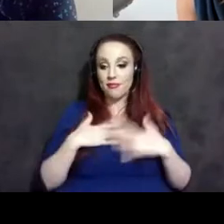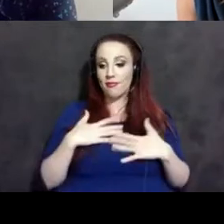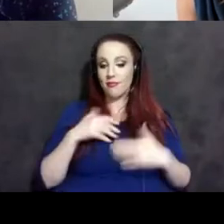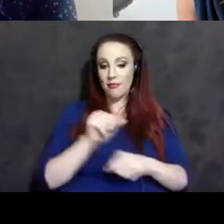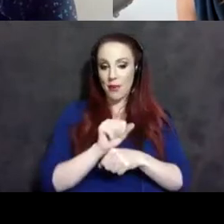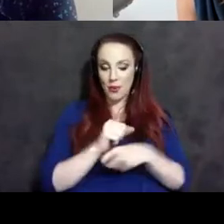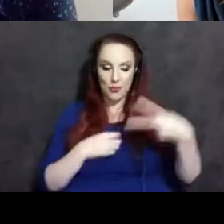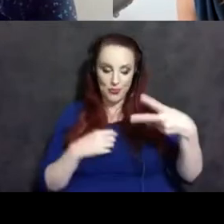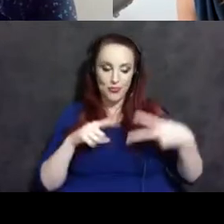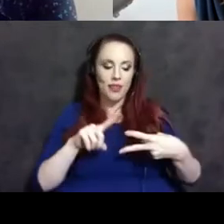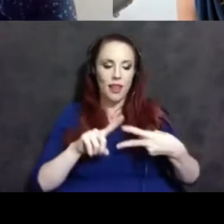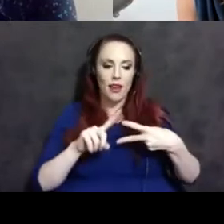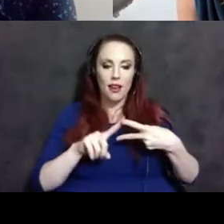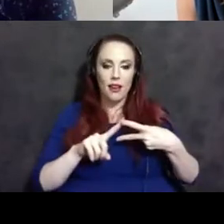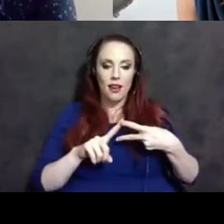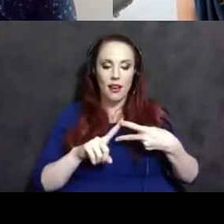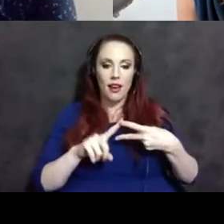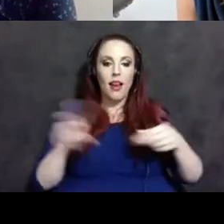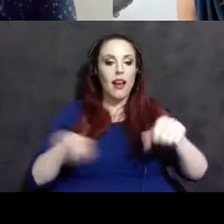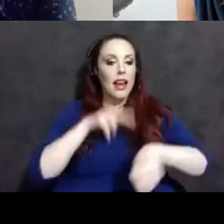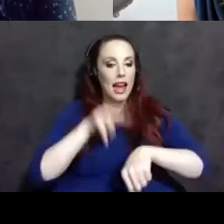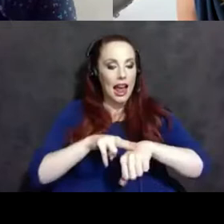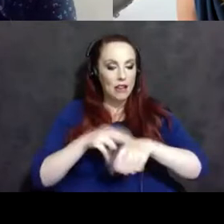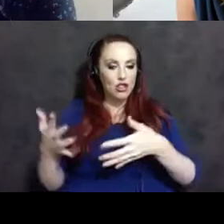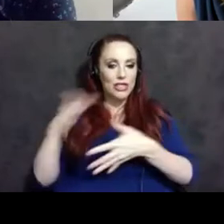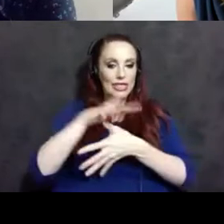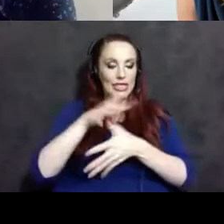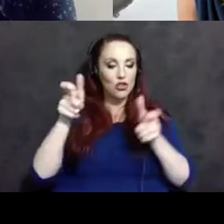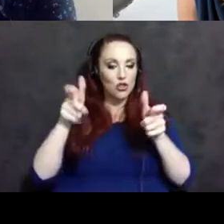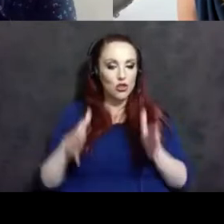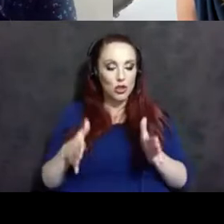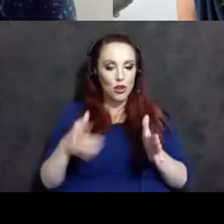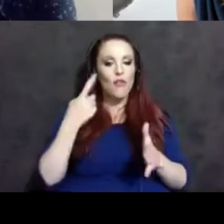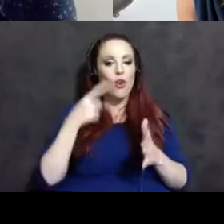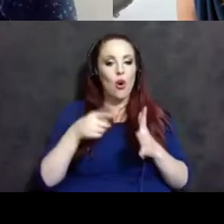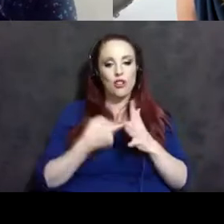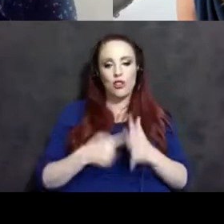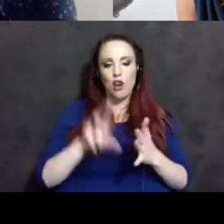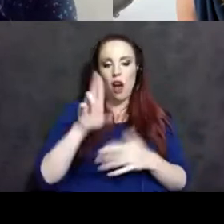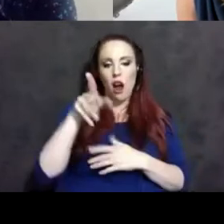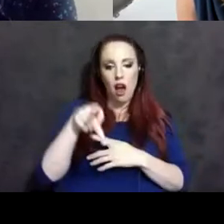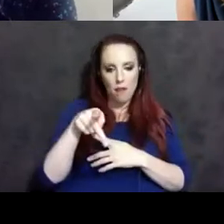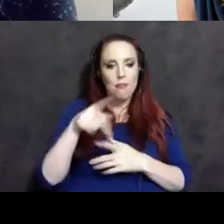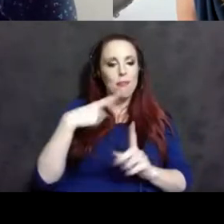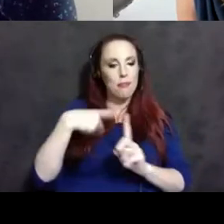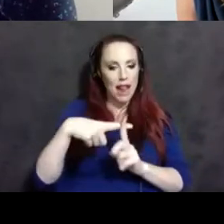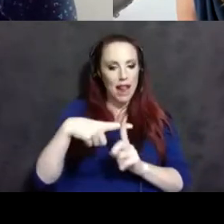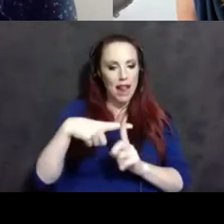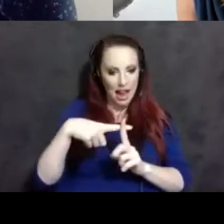So one is that I'm the National Senior Director, a tech entrepreneurship camp that helps foster